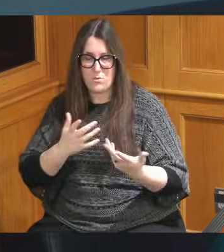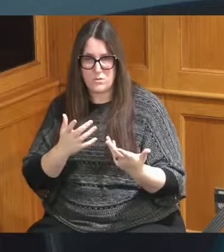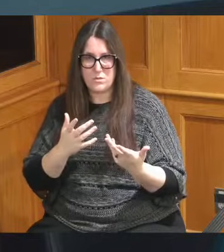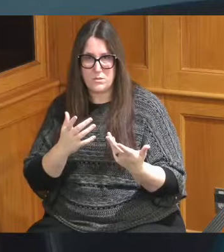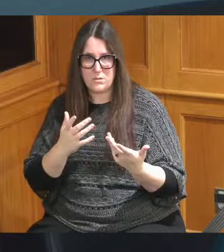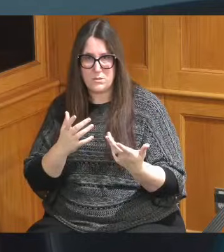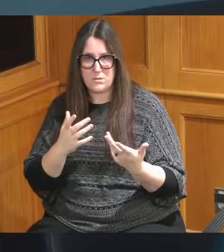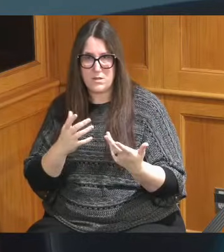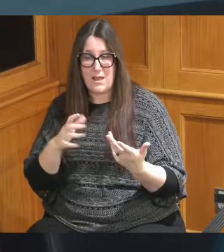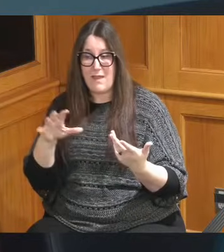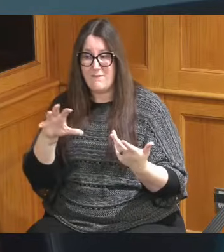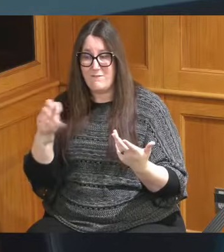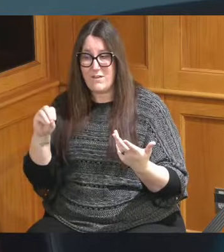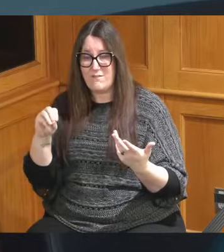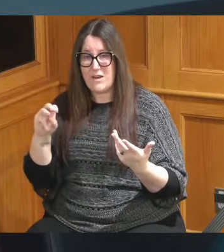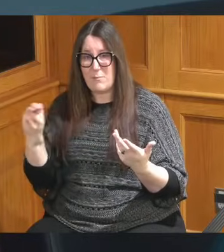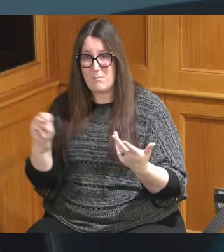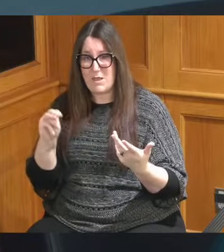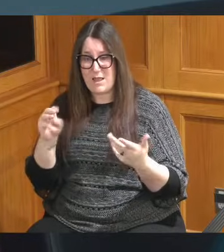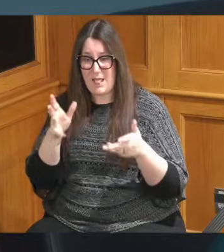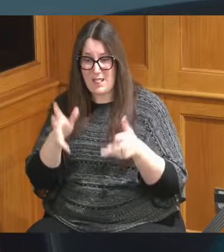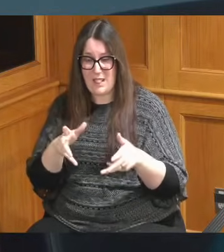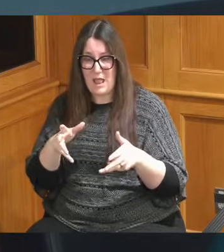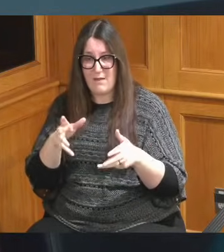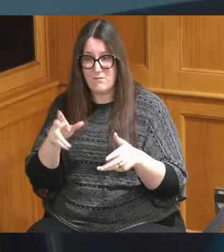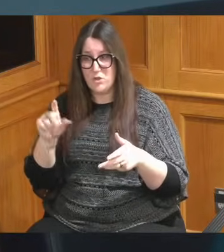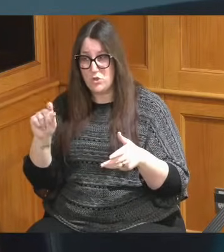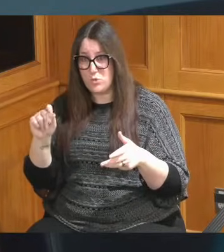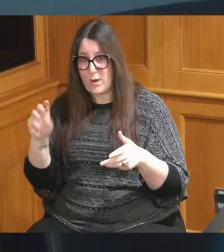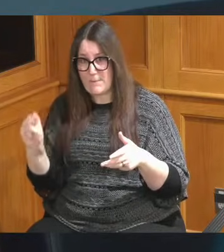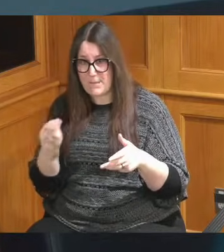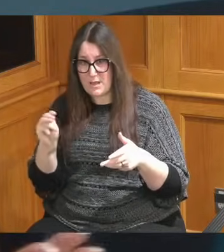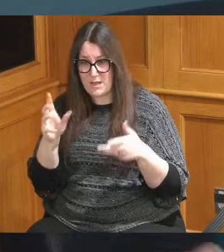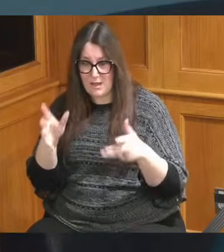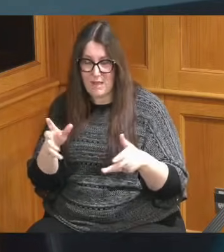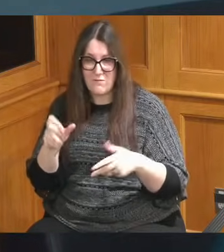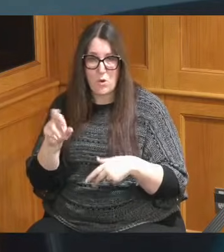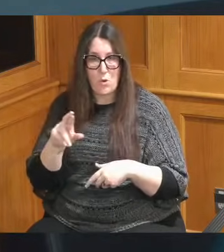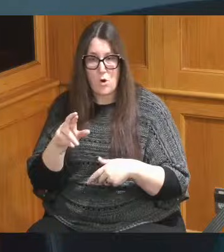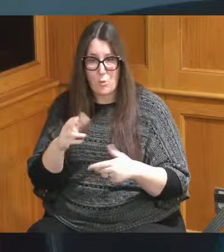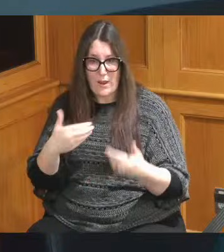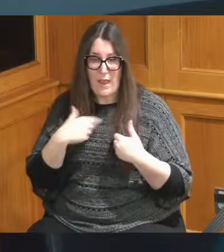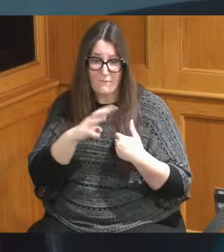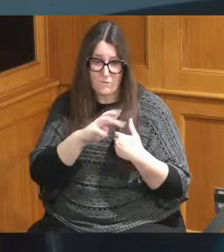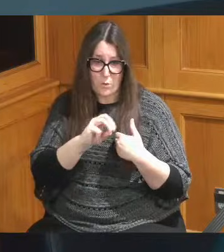$50 million left and you getting ready to spend 20 million or we only got $40 million left and you're